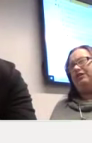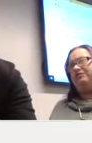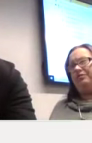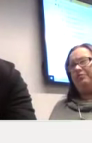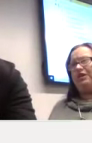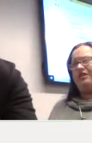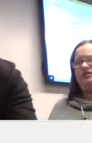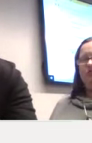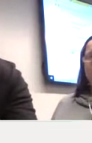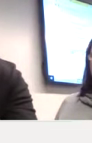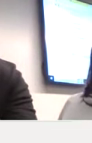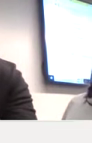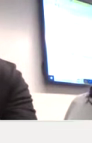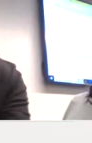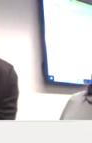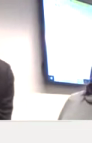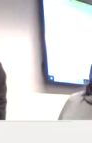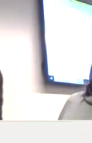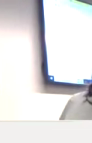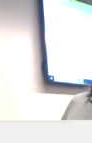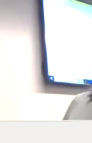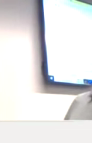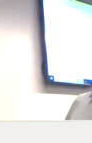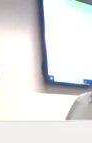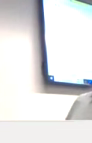But also can I play that are two websites that are specifically for disabled gamers.